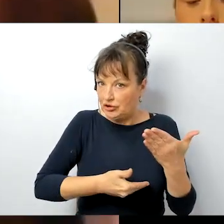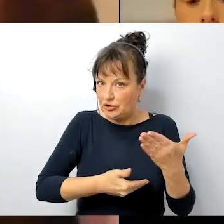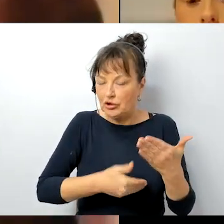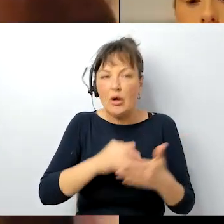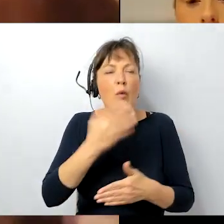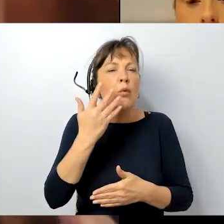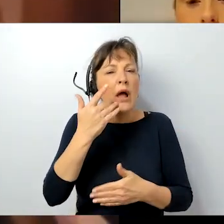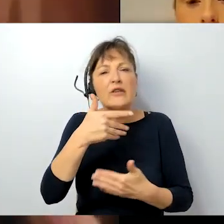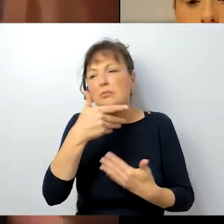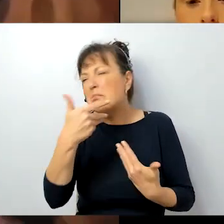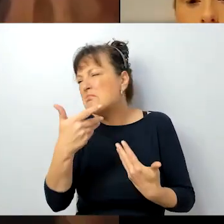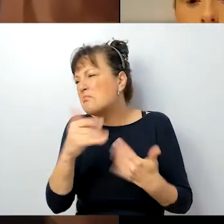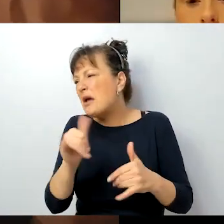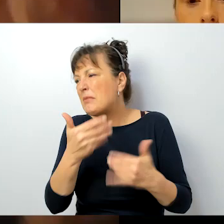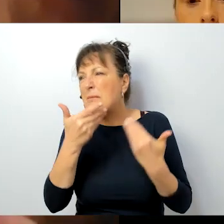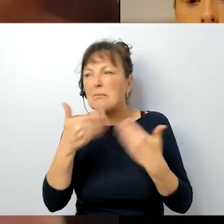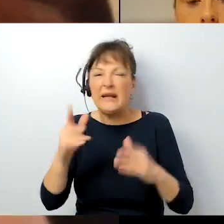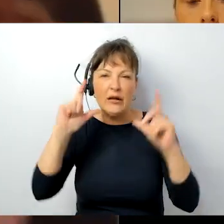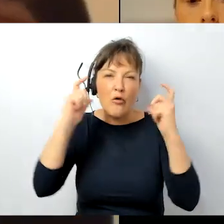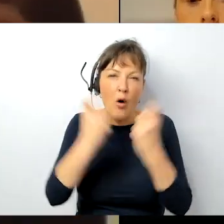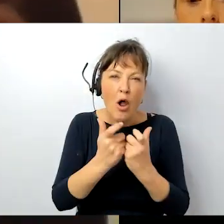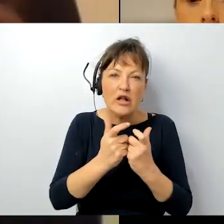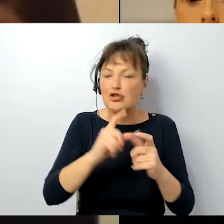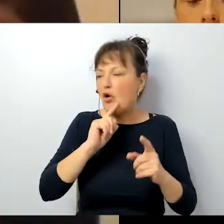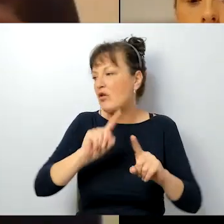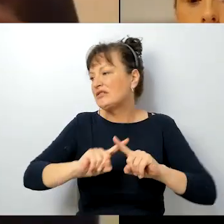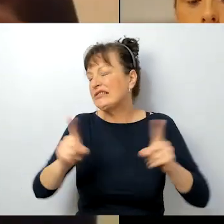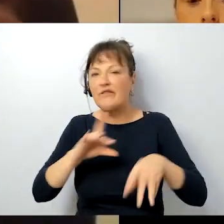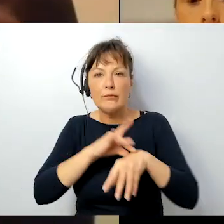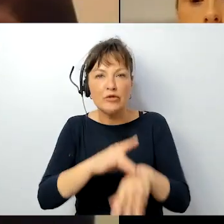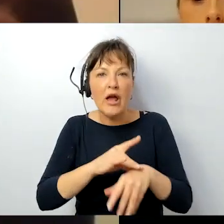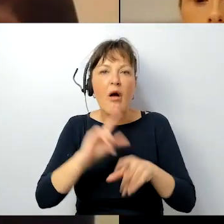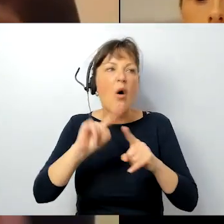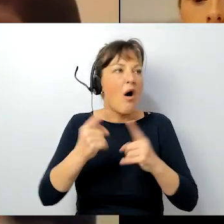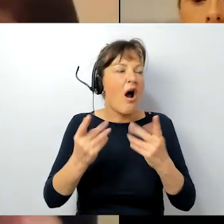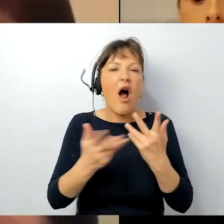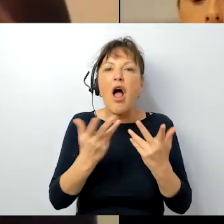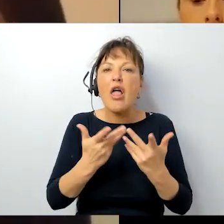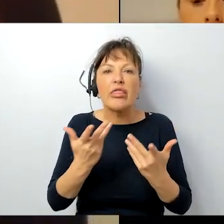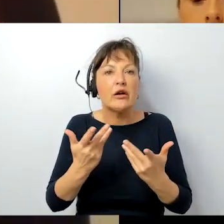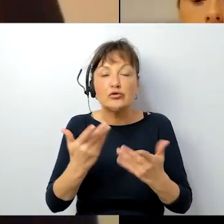normal size. Once you've got more work experience, once you've got maybe, if you've been to college,